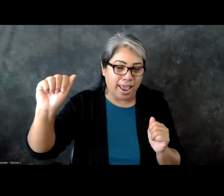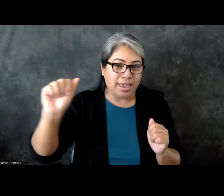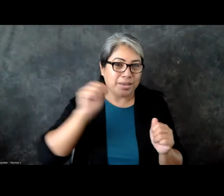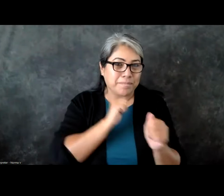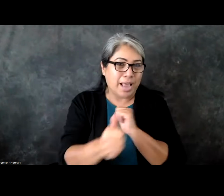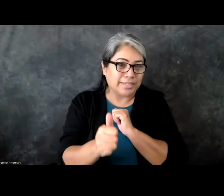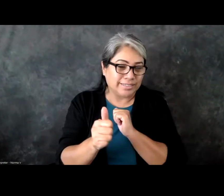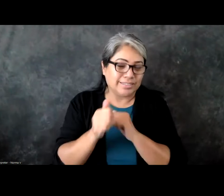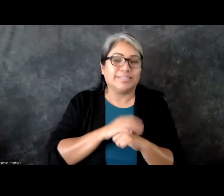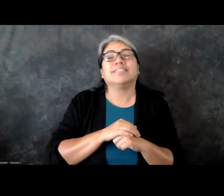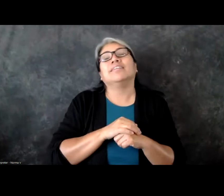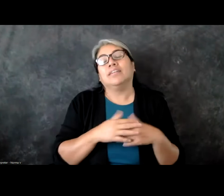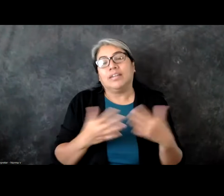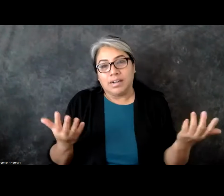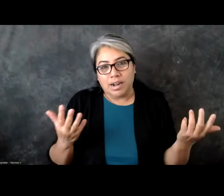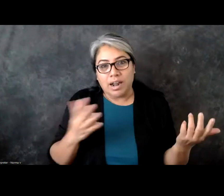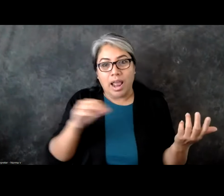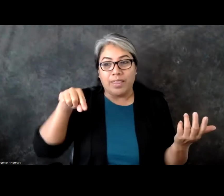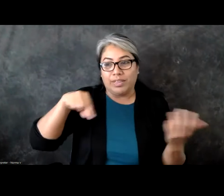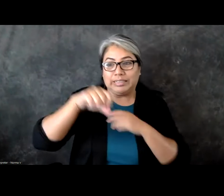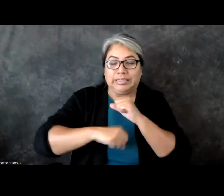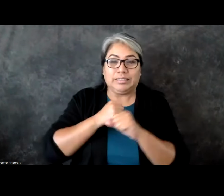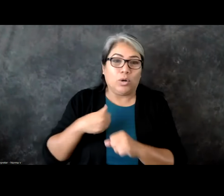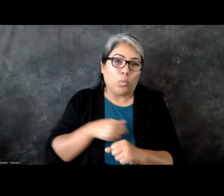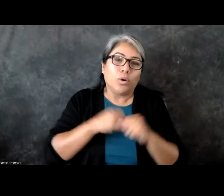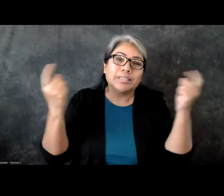Pride Month because July 26th is the anniversary of the